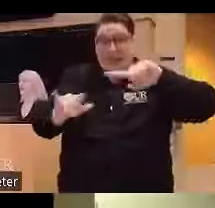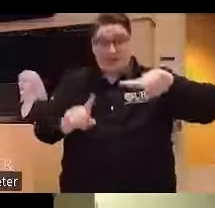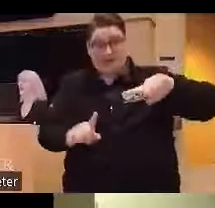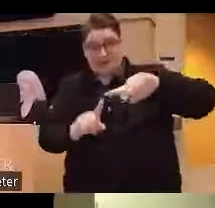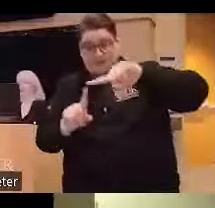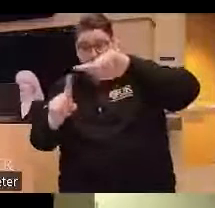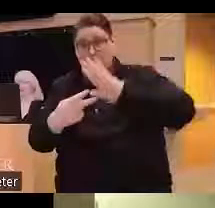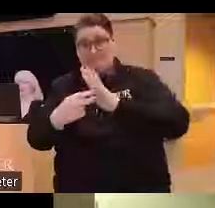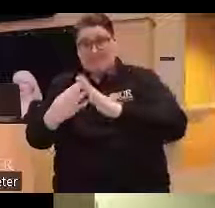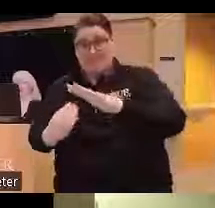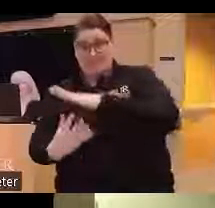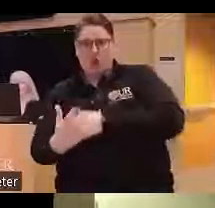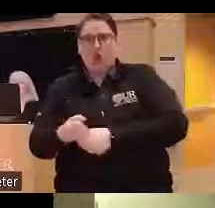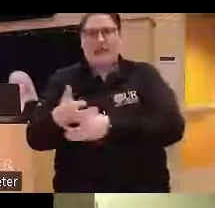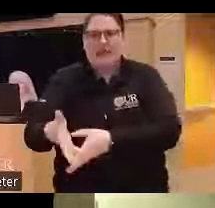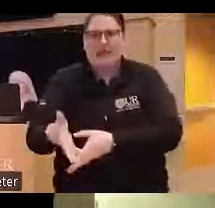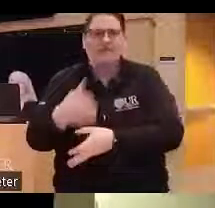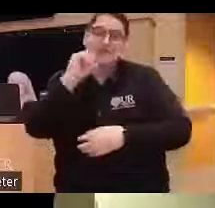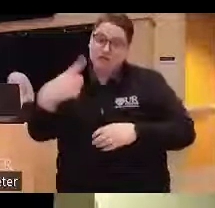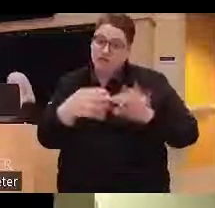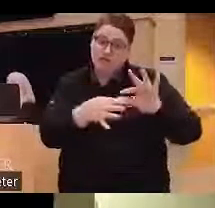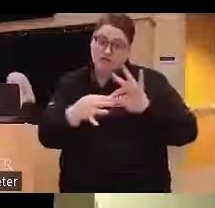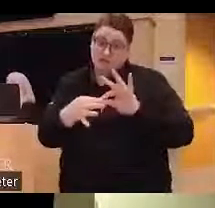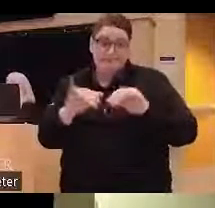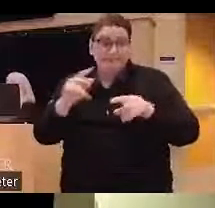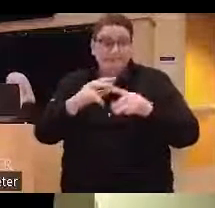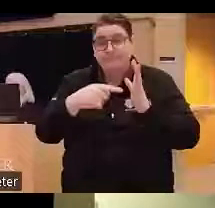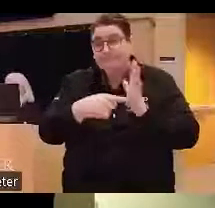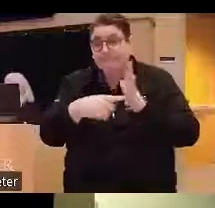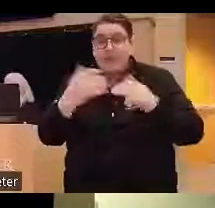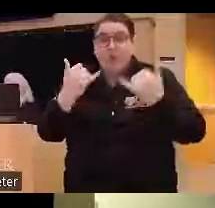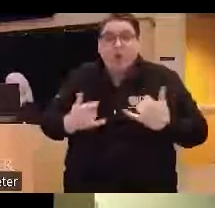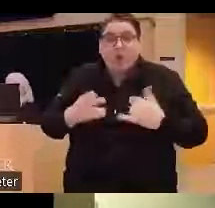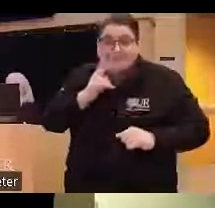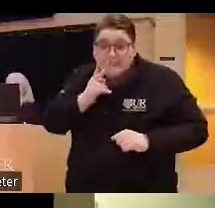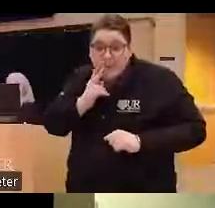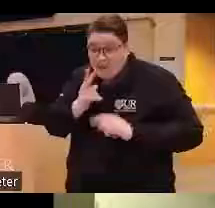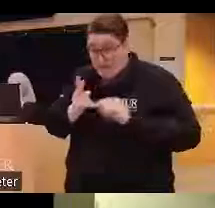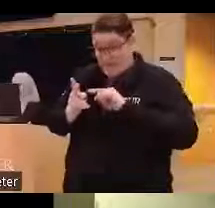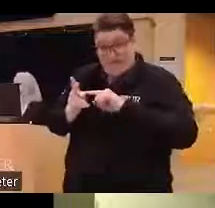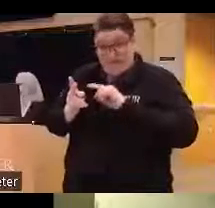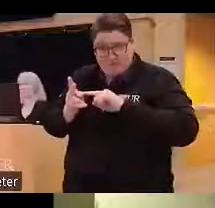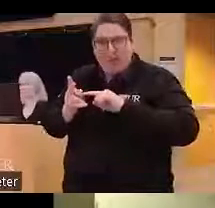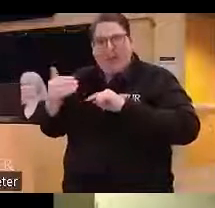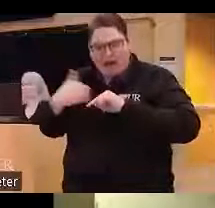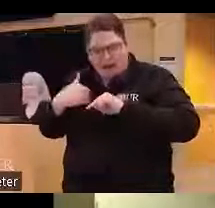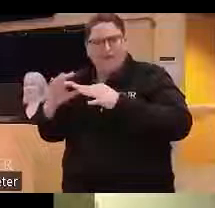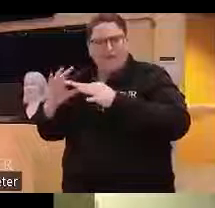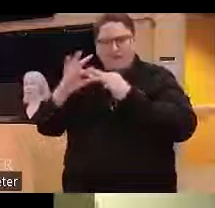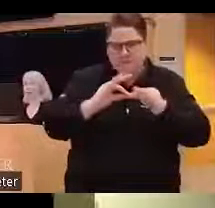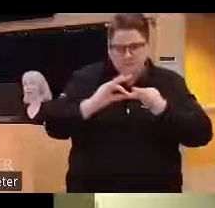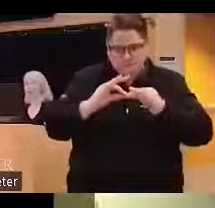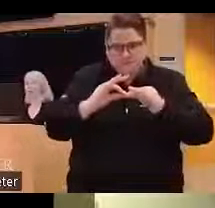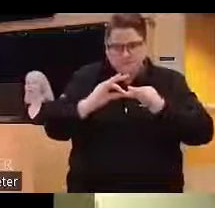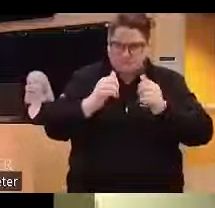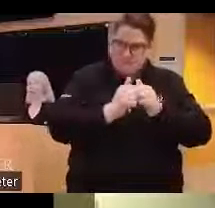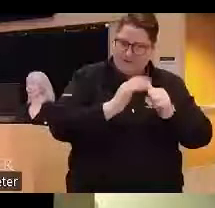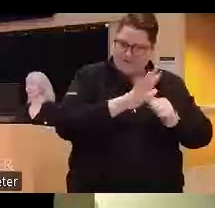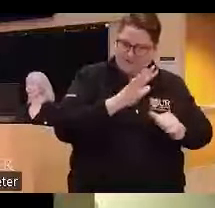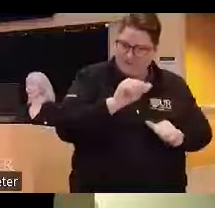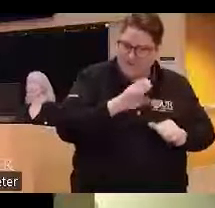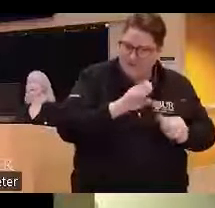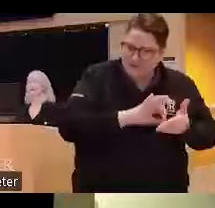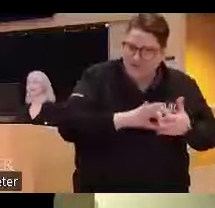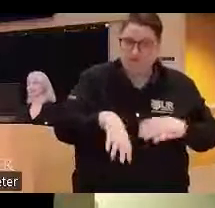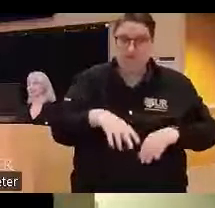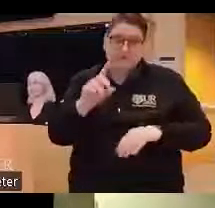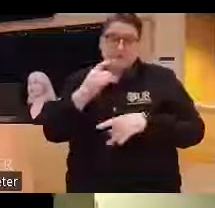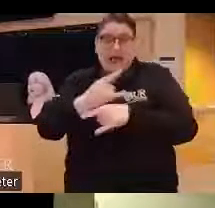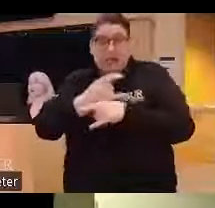and not just Association current cigarette smoke your score on the ace um IV drug abuse alcoholism